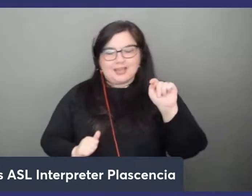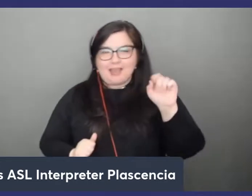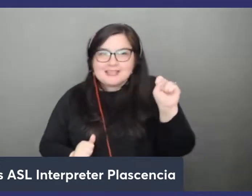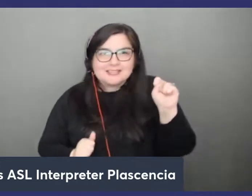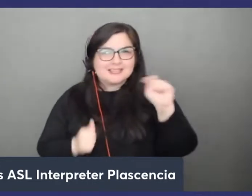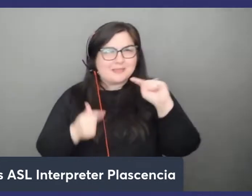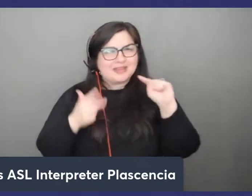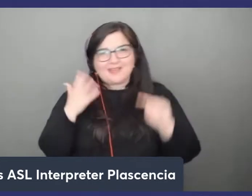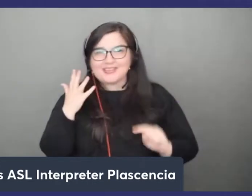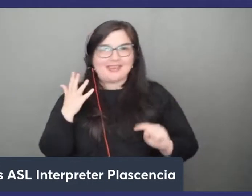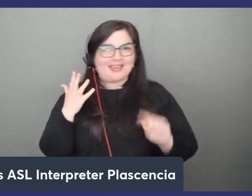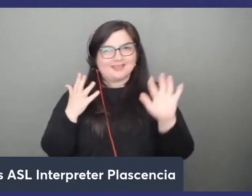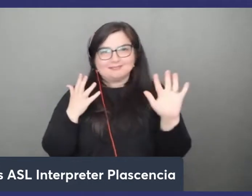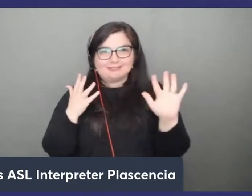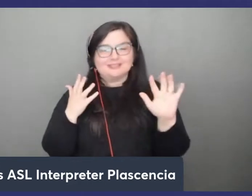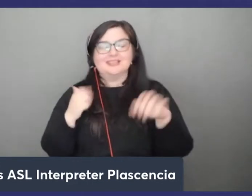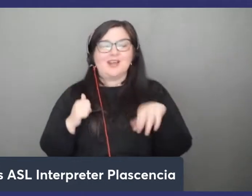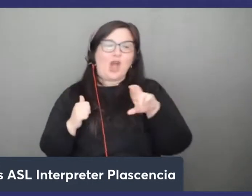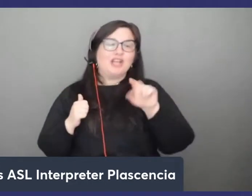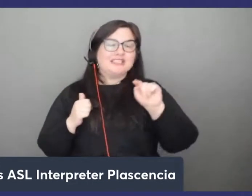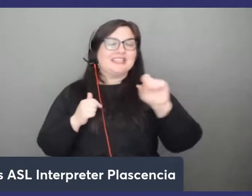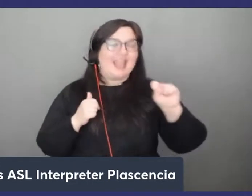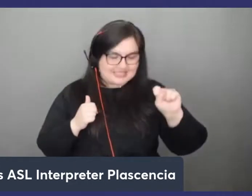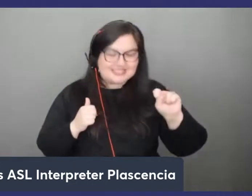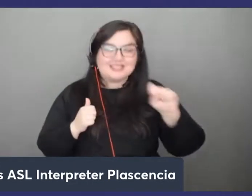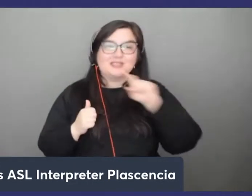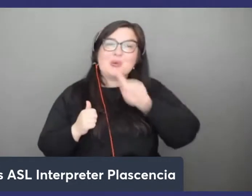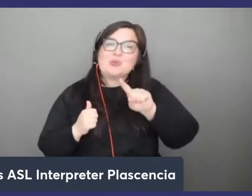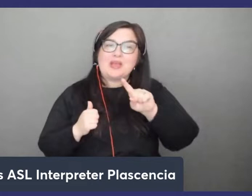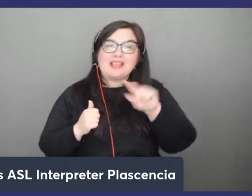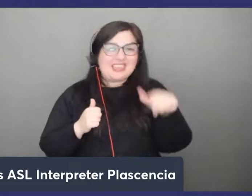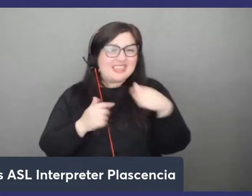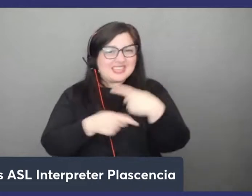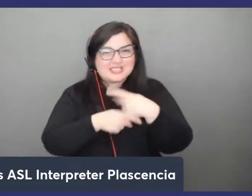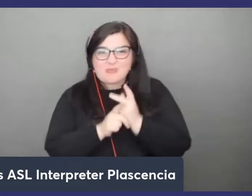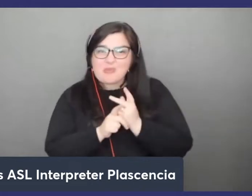So this product has been built by a bunch of game developers